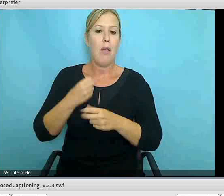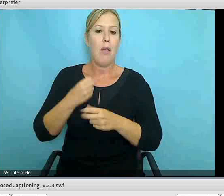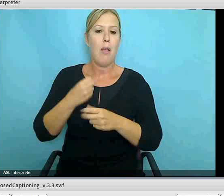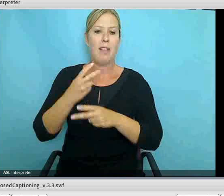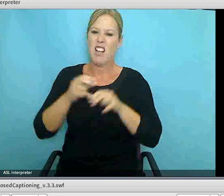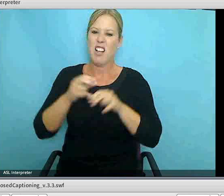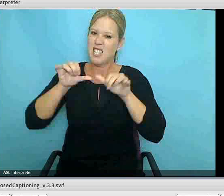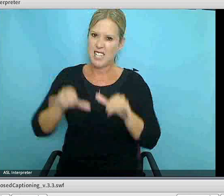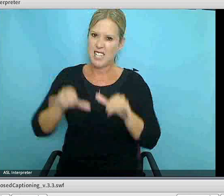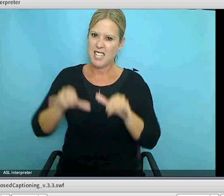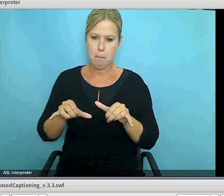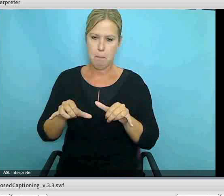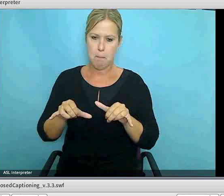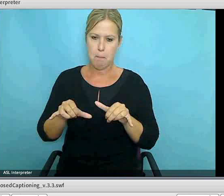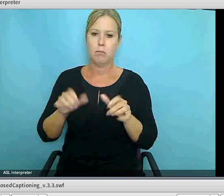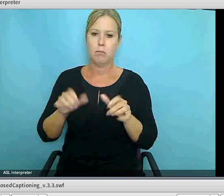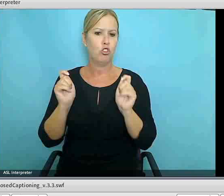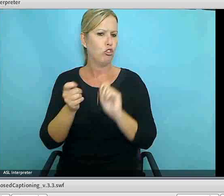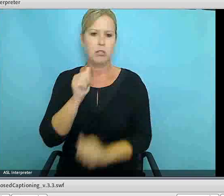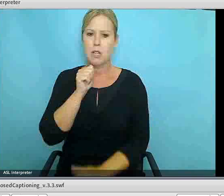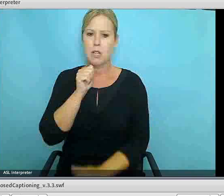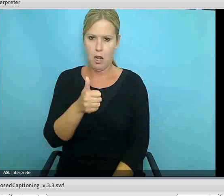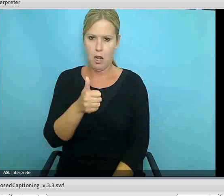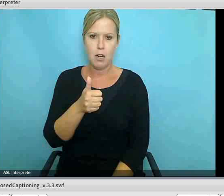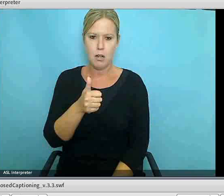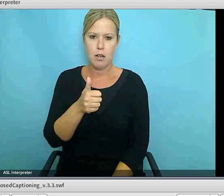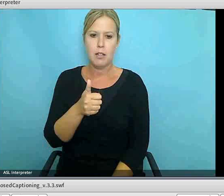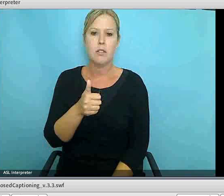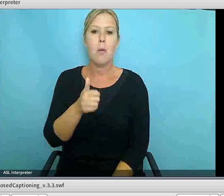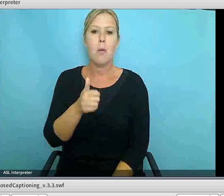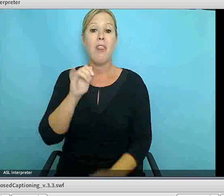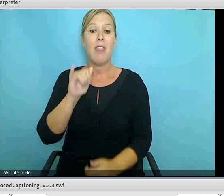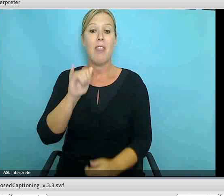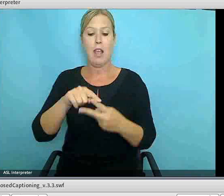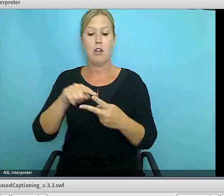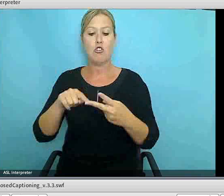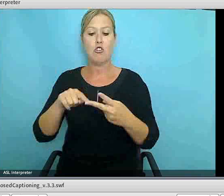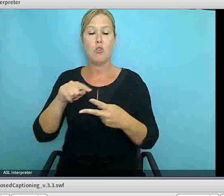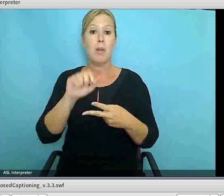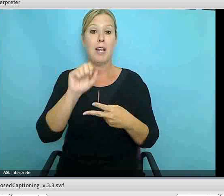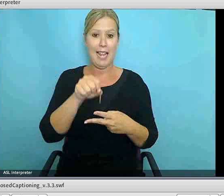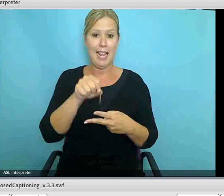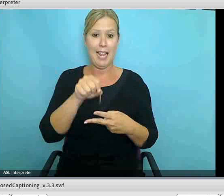They have both of those opportunities in this package, to learn about health plans, to help